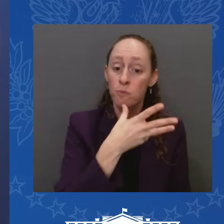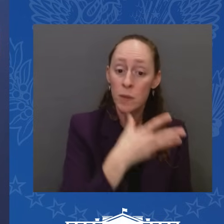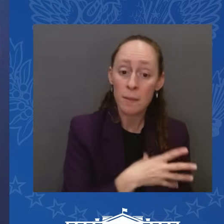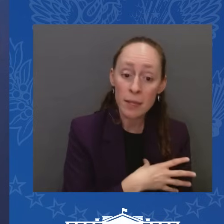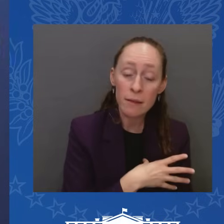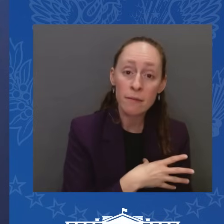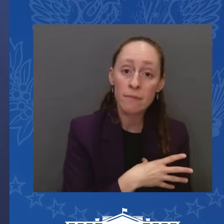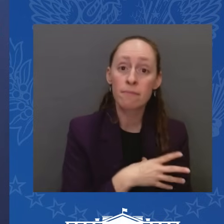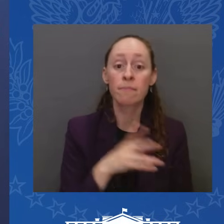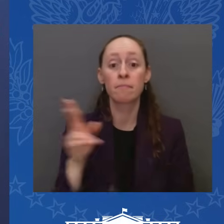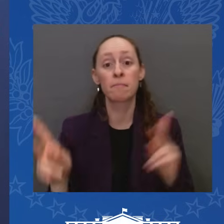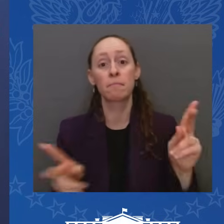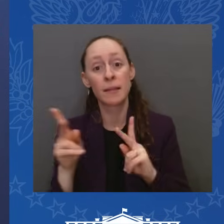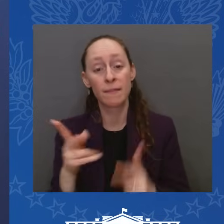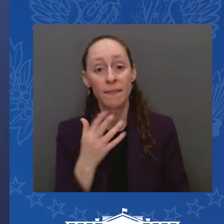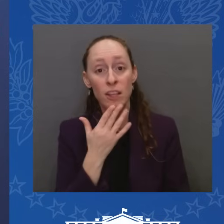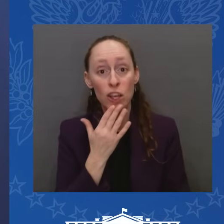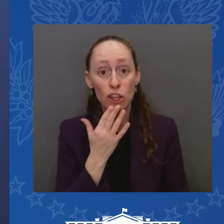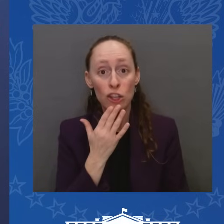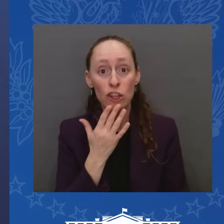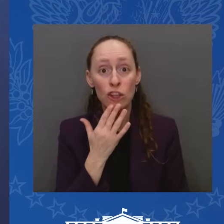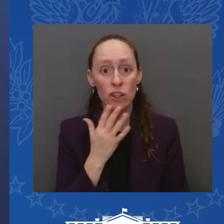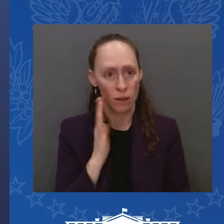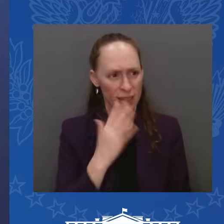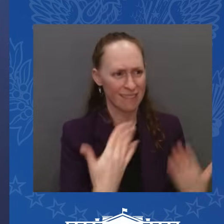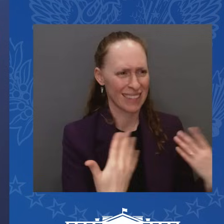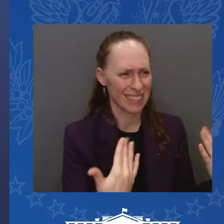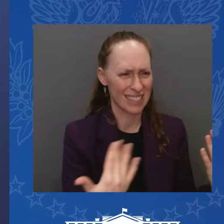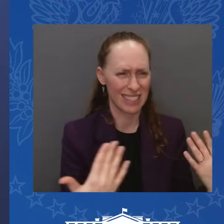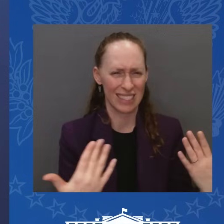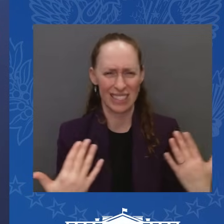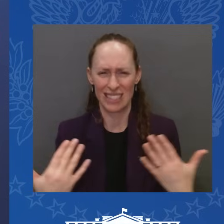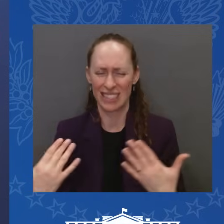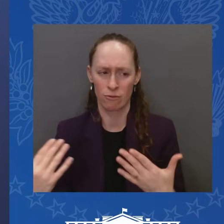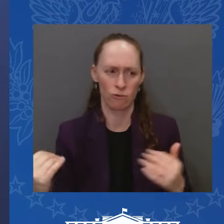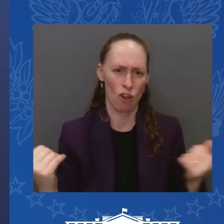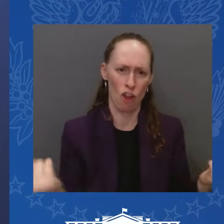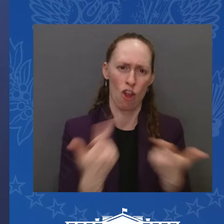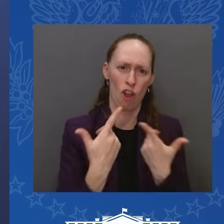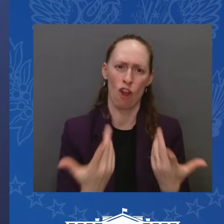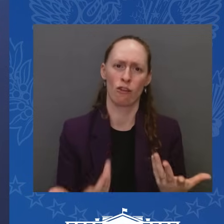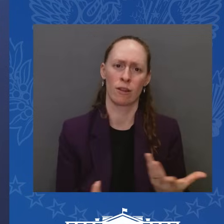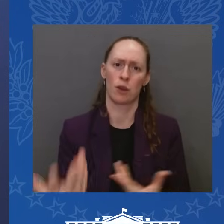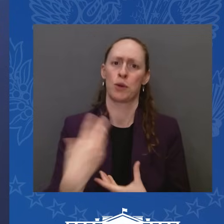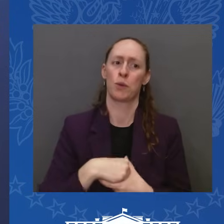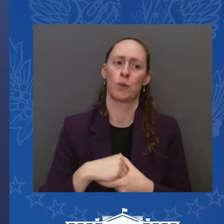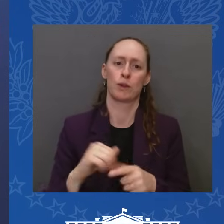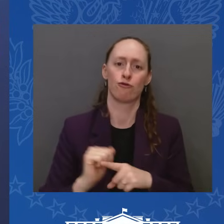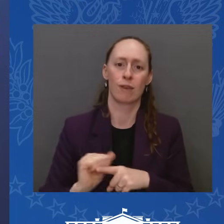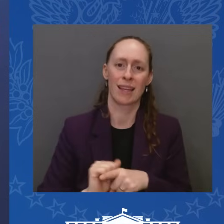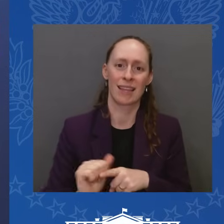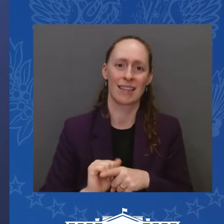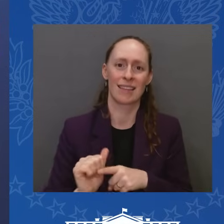We're doing this from coast to coast and in the heartland; in red states and blue states; small towns, cities of all sizes.